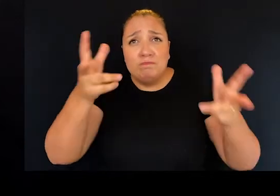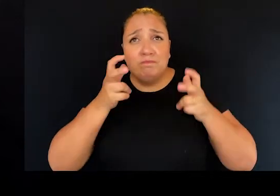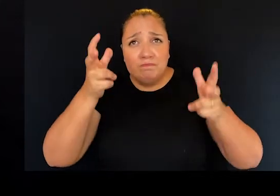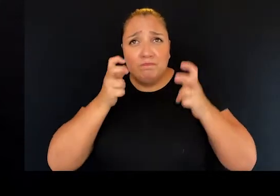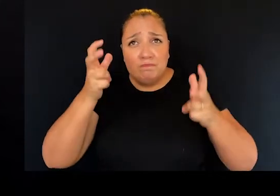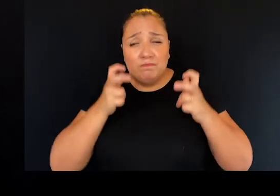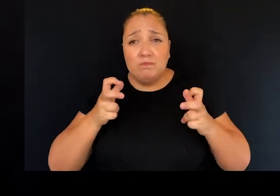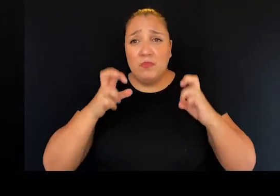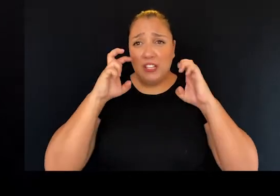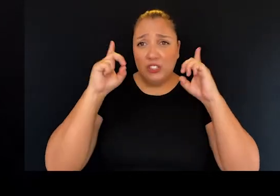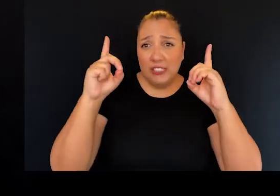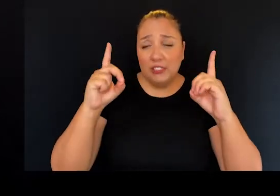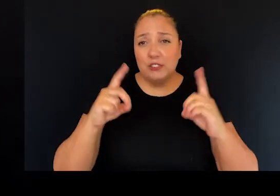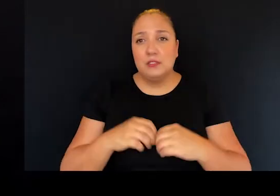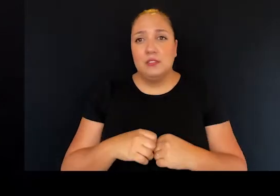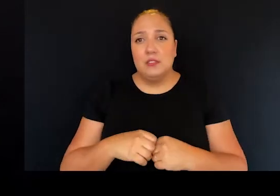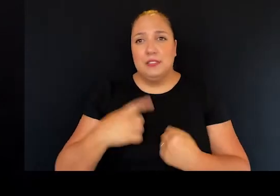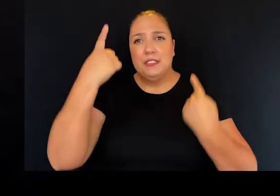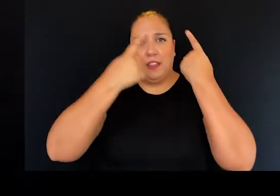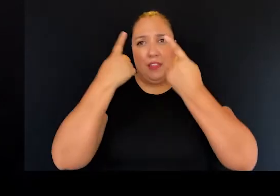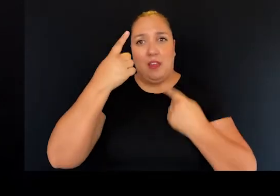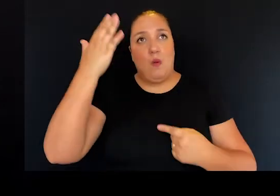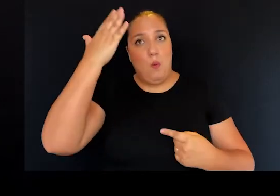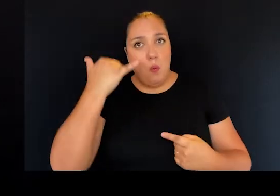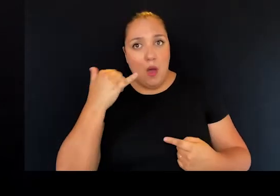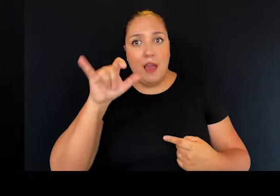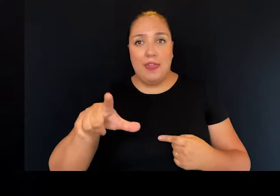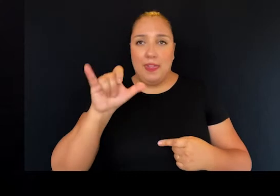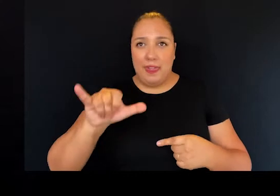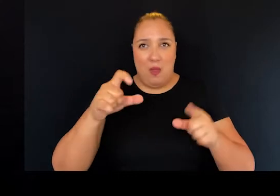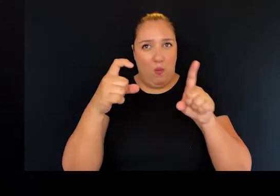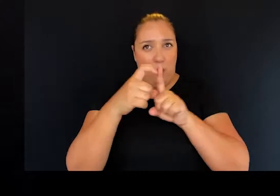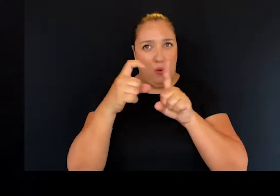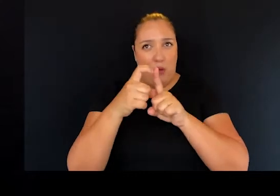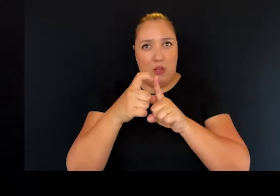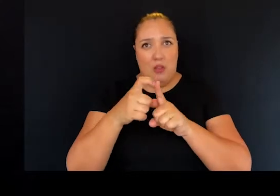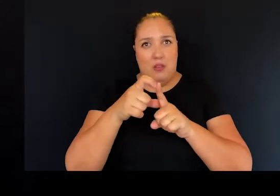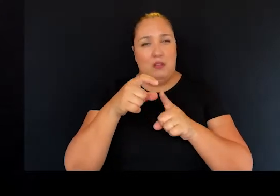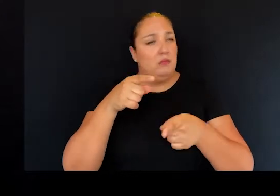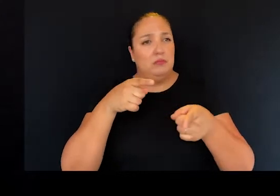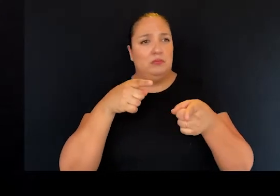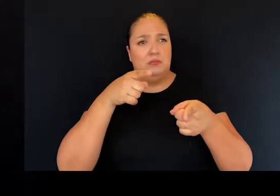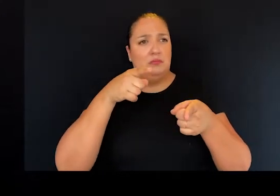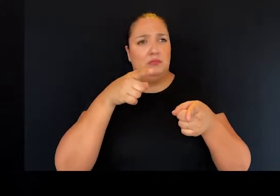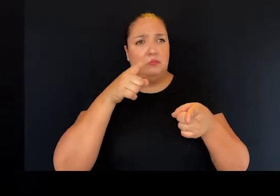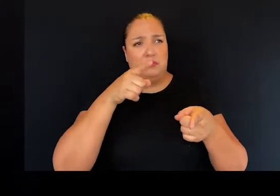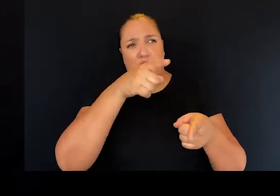and why these words should not be used in the way that they are culturally and socially, and of course